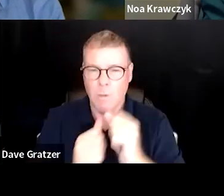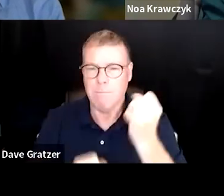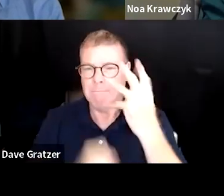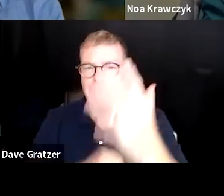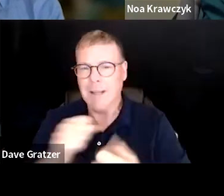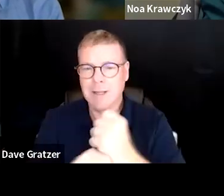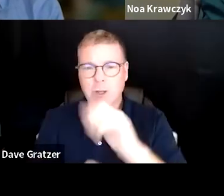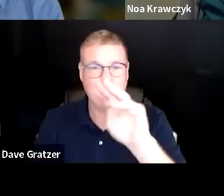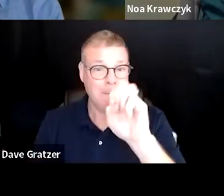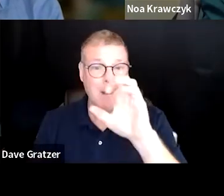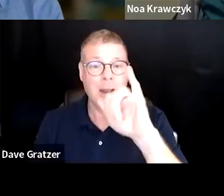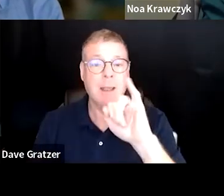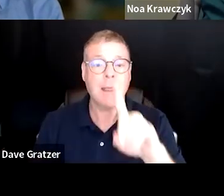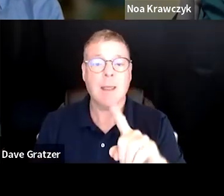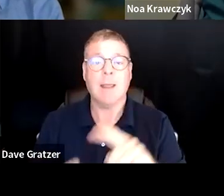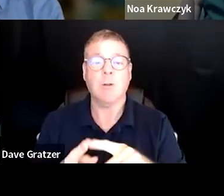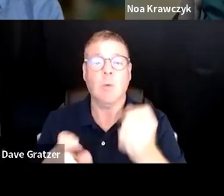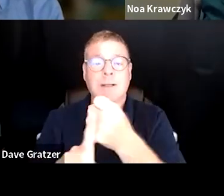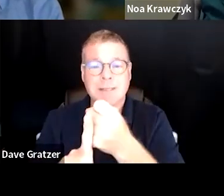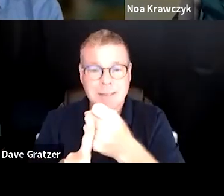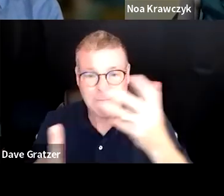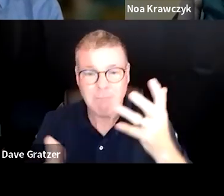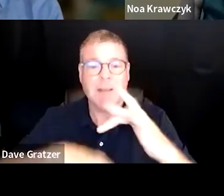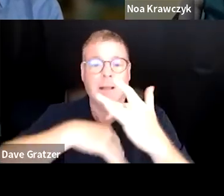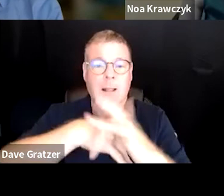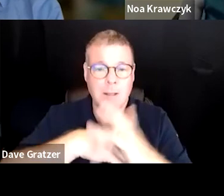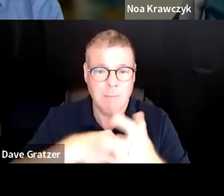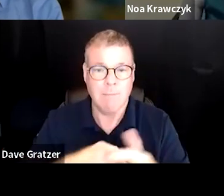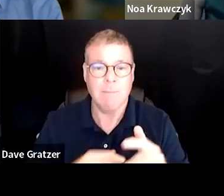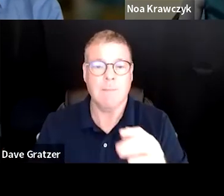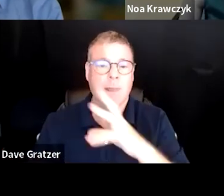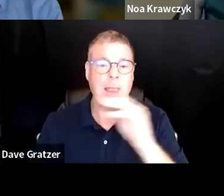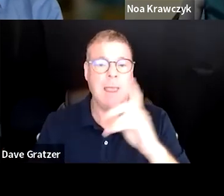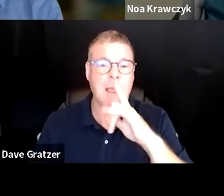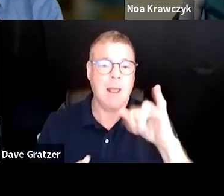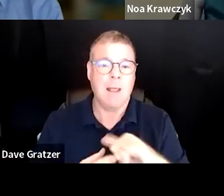to expand the use of presumptive eligibility by all of our substance use providers,